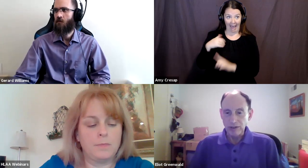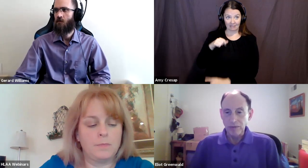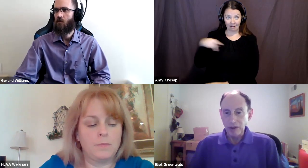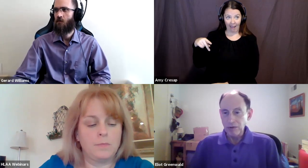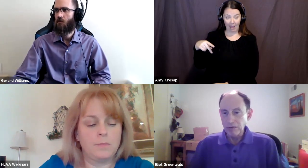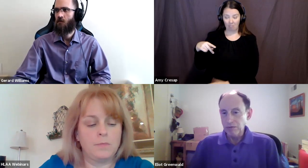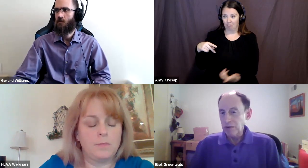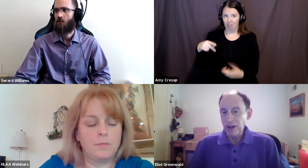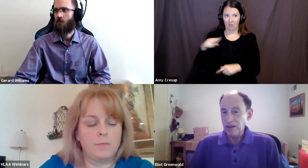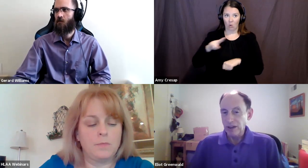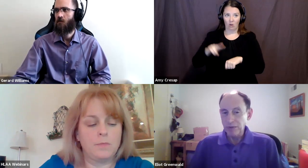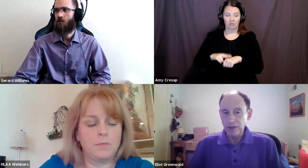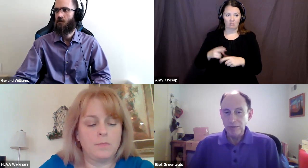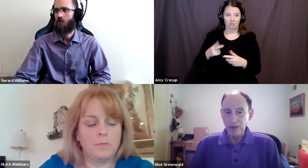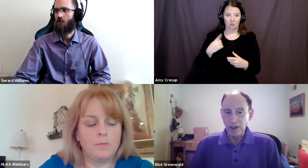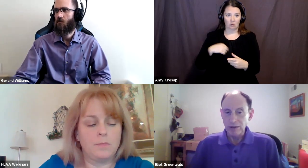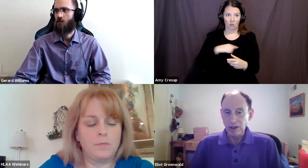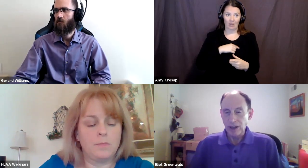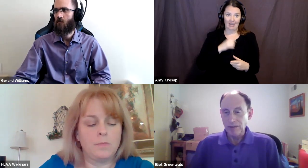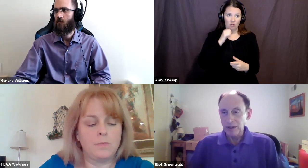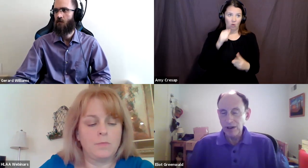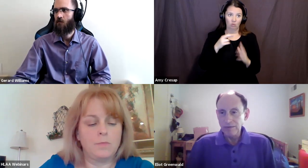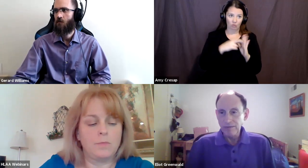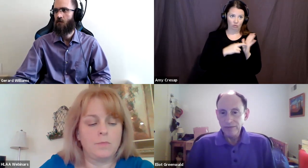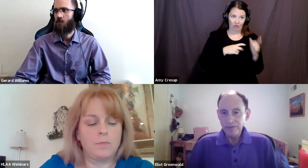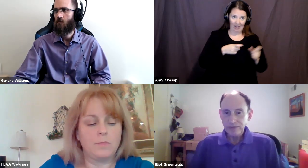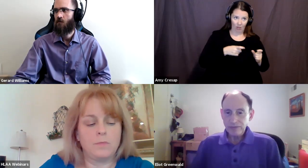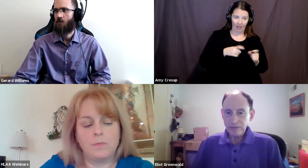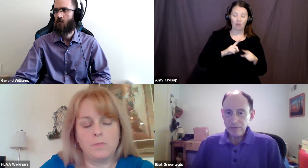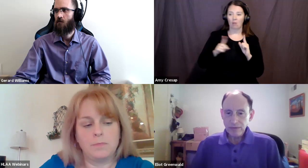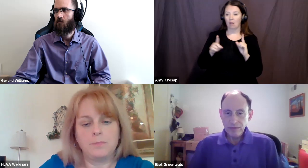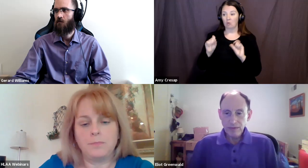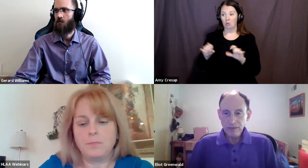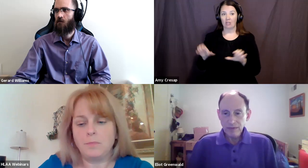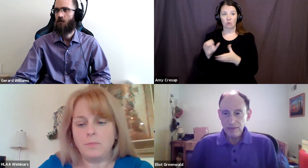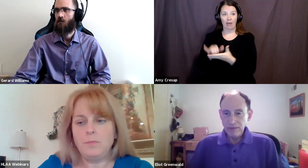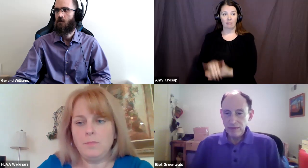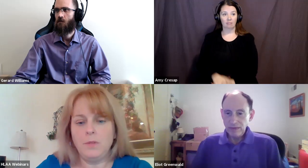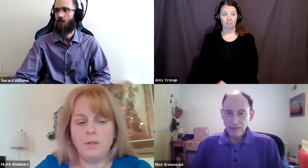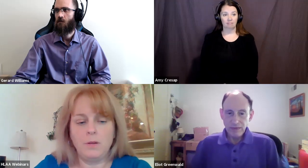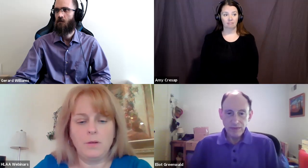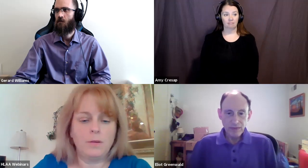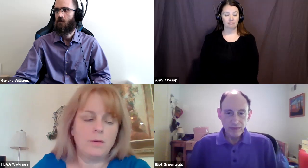that's not something wewe regulate but something that can be done.